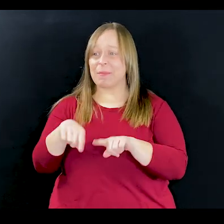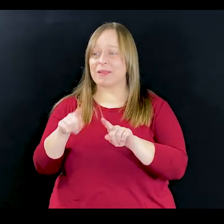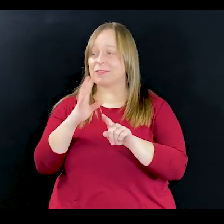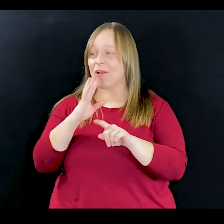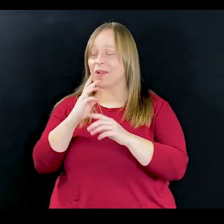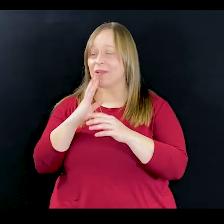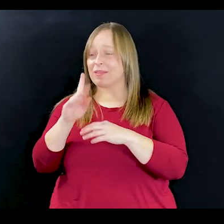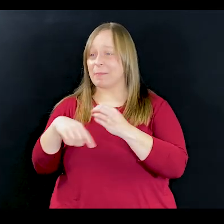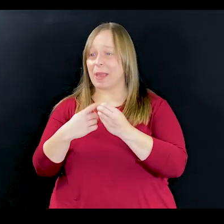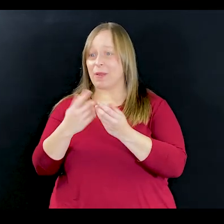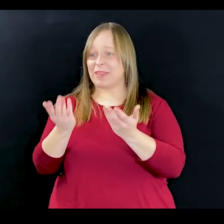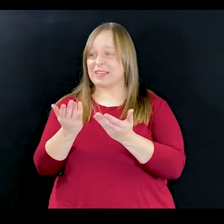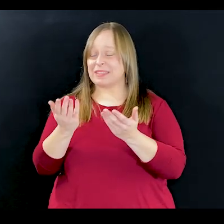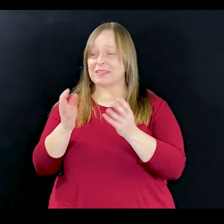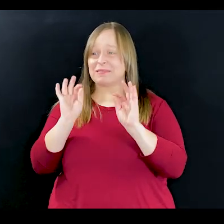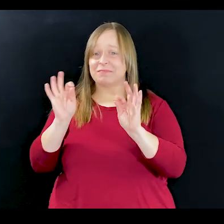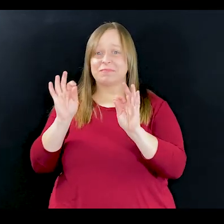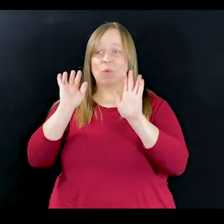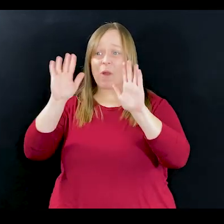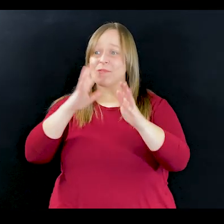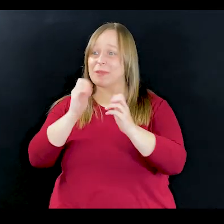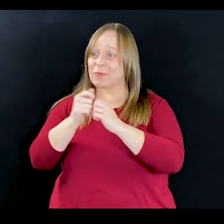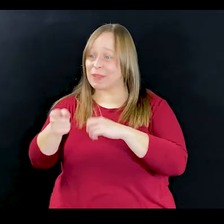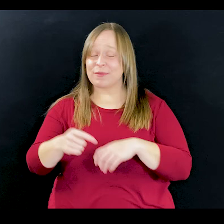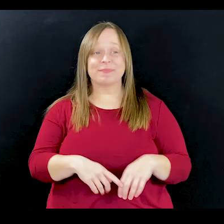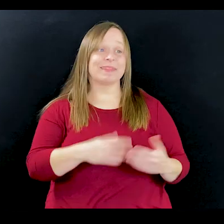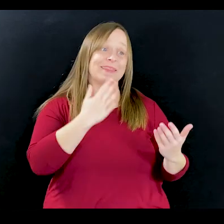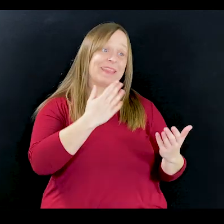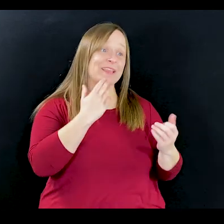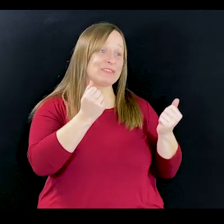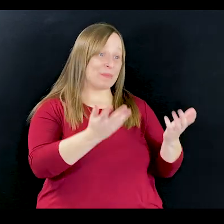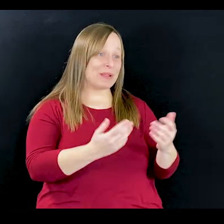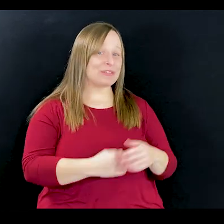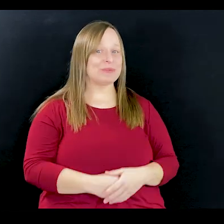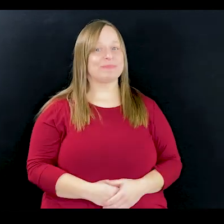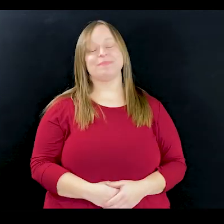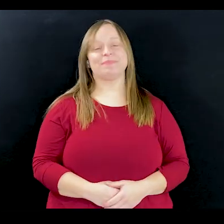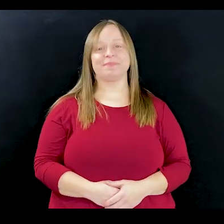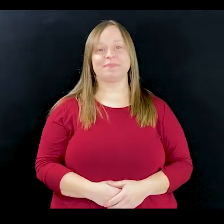coming in and talking to us about this. It has been wonderful speaking with you. Thank you so much.